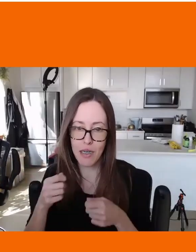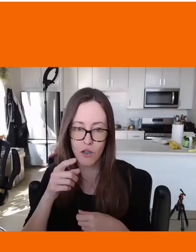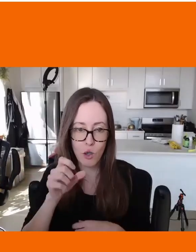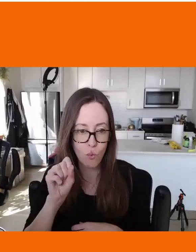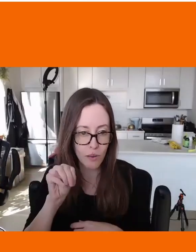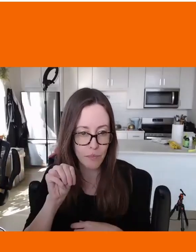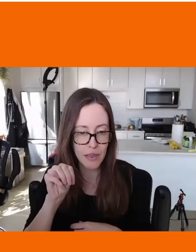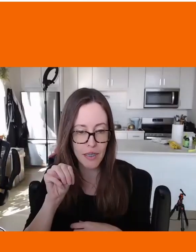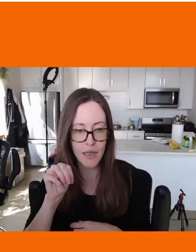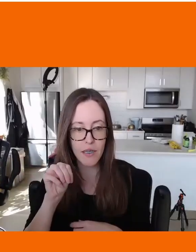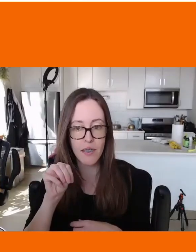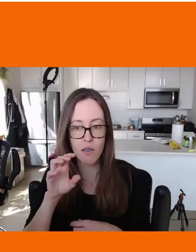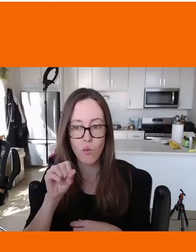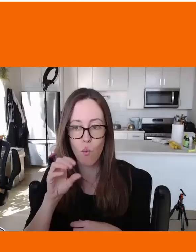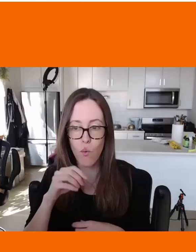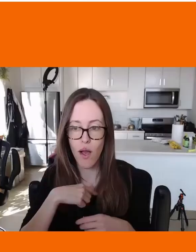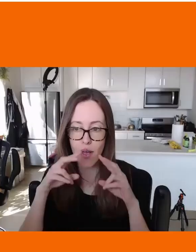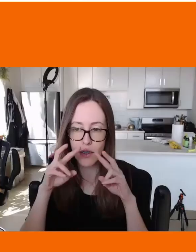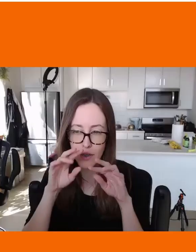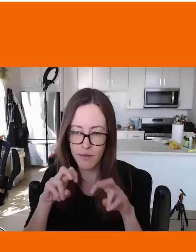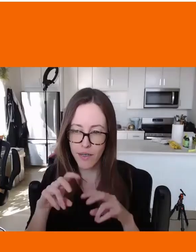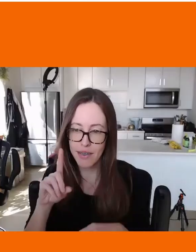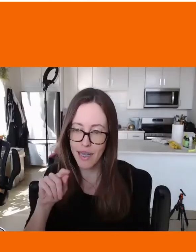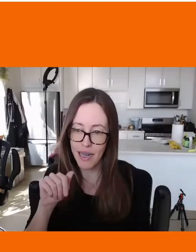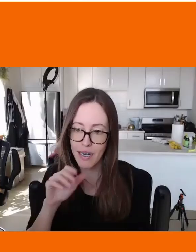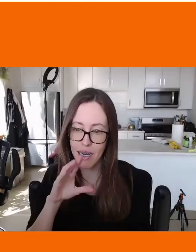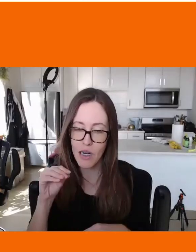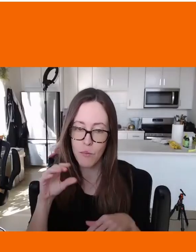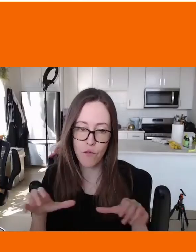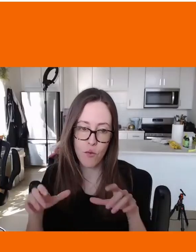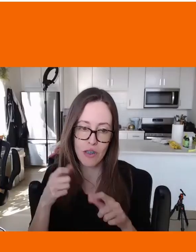I manage the social media, so I study the data and performance